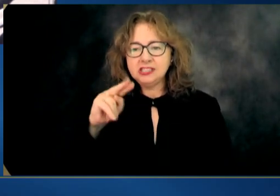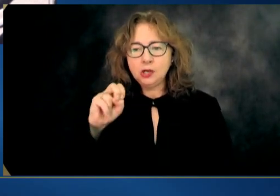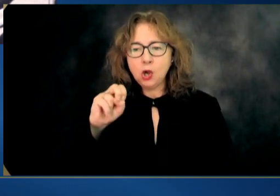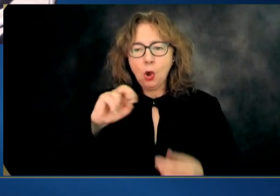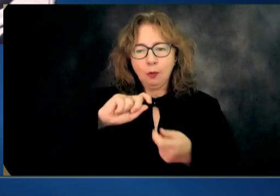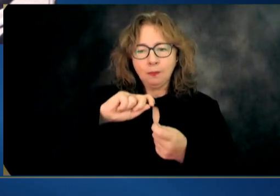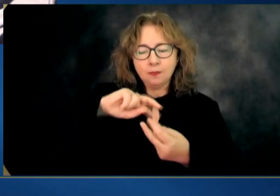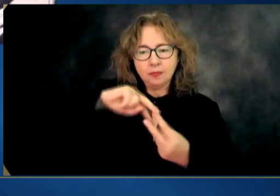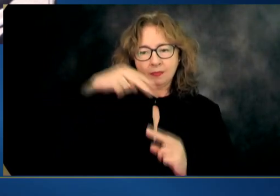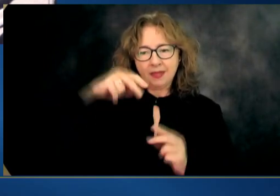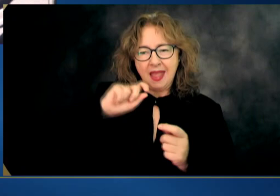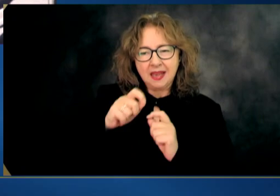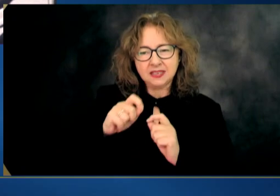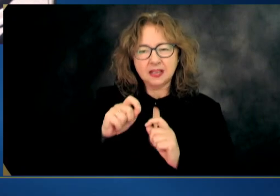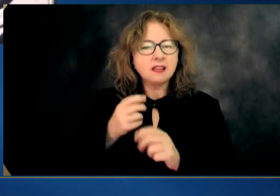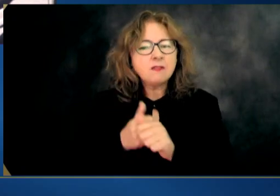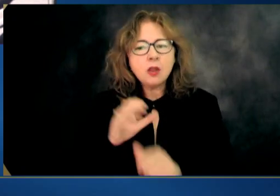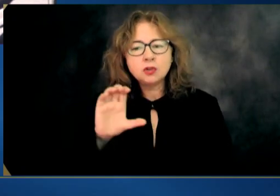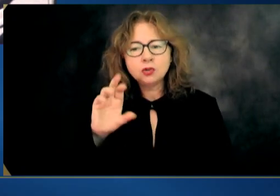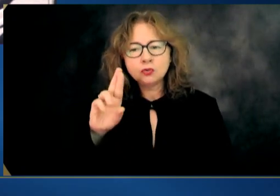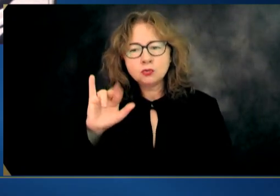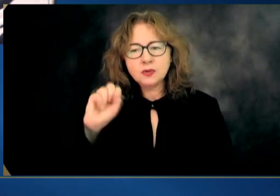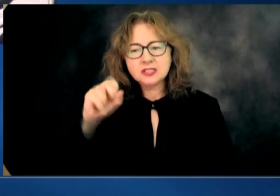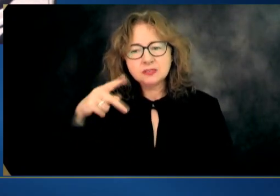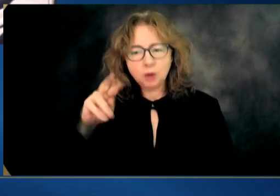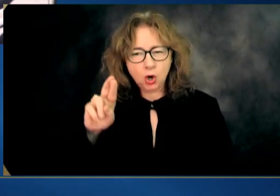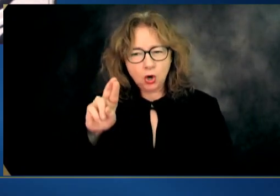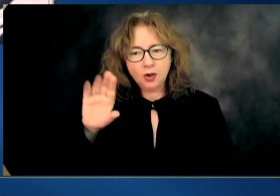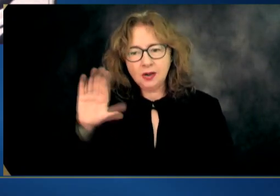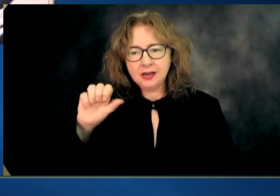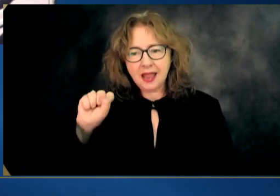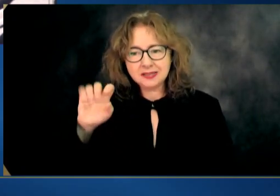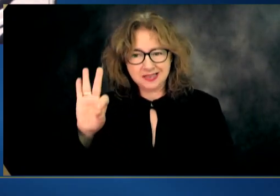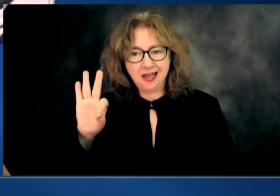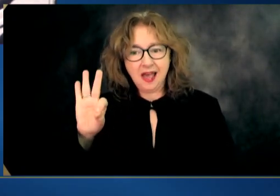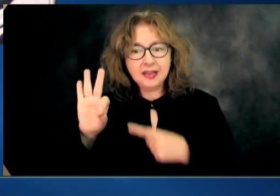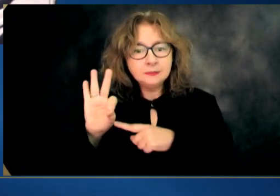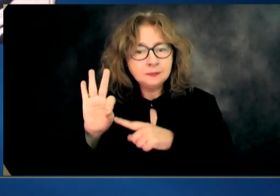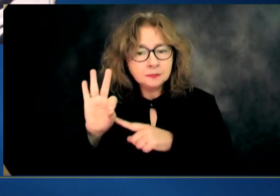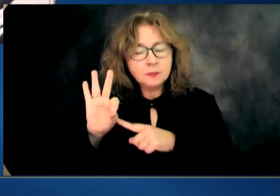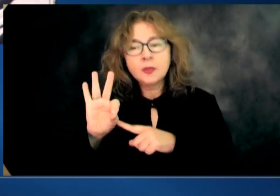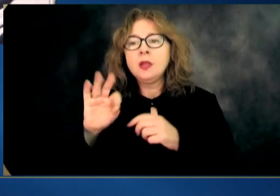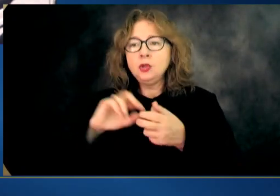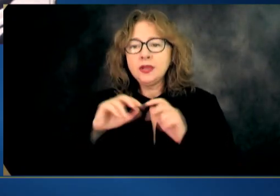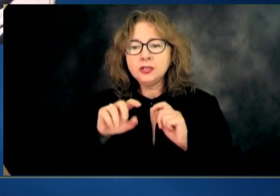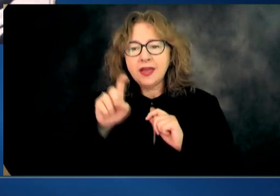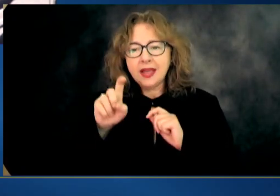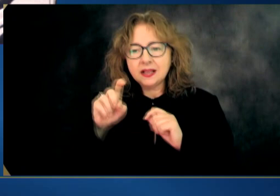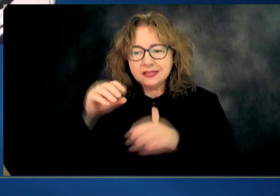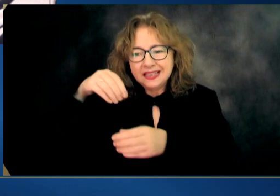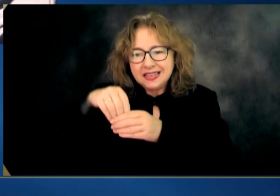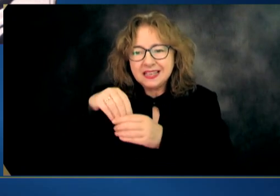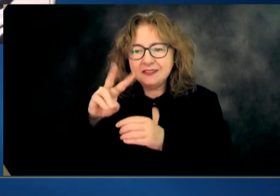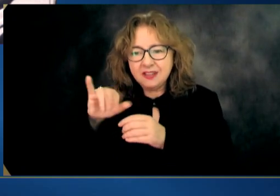called CRISPR. In CRISPR-Cas9, you're able to do some ex vivo modification of stem cells. So,